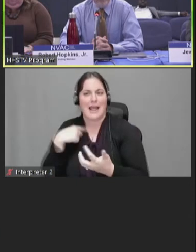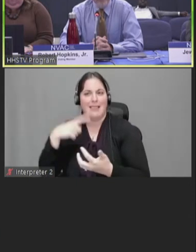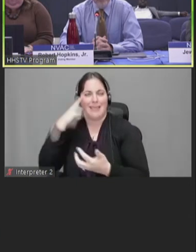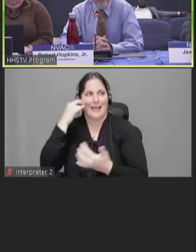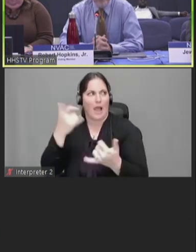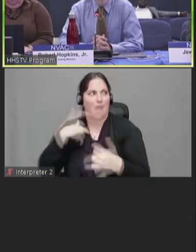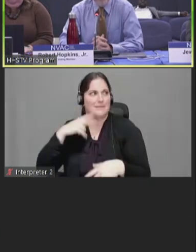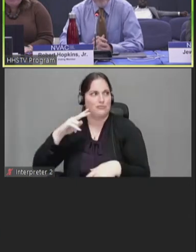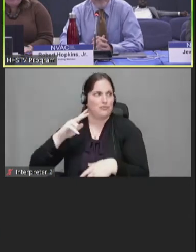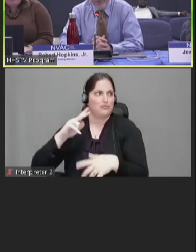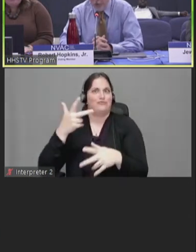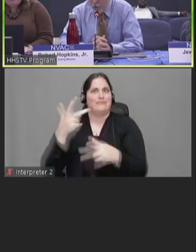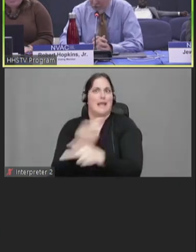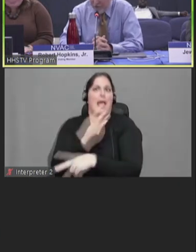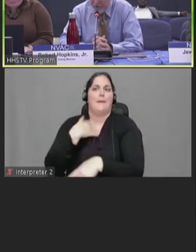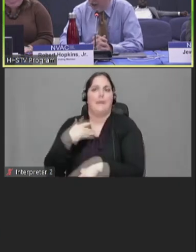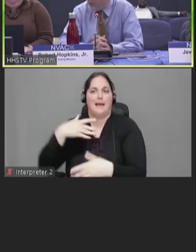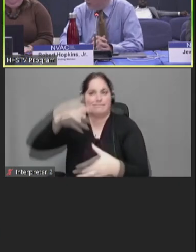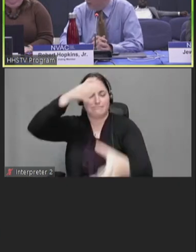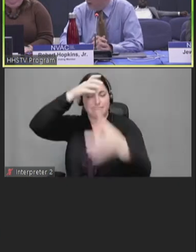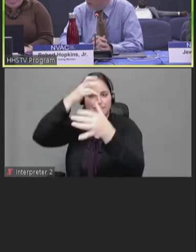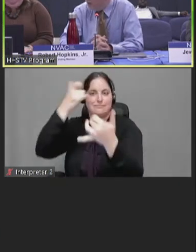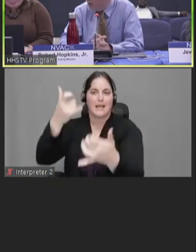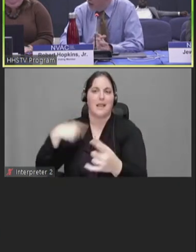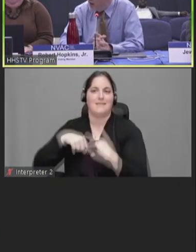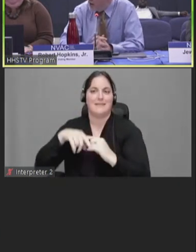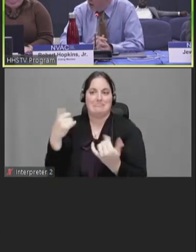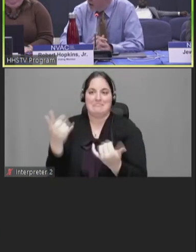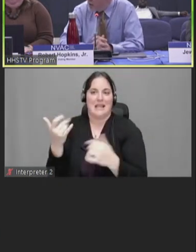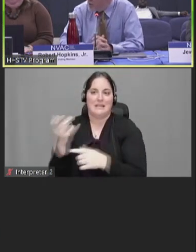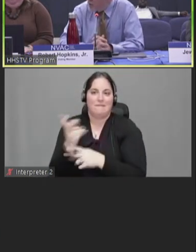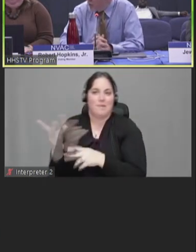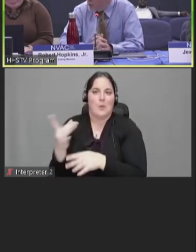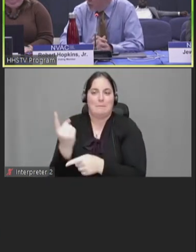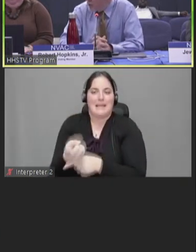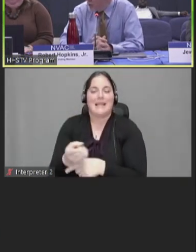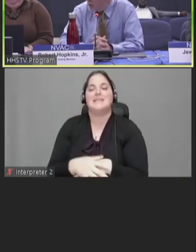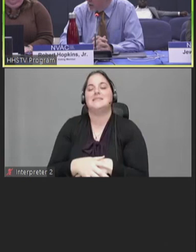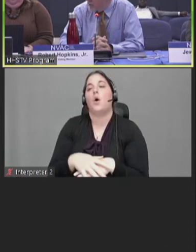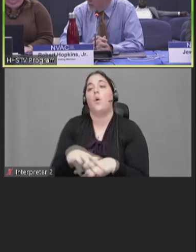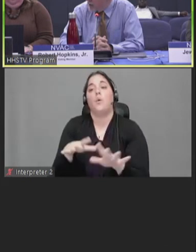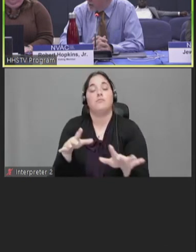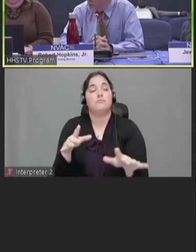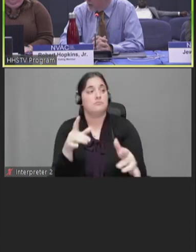in the course of this last few minutes. We have a question or comment from Melody Butler.